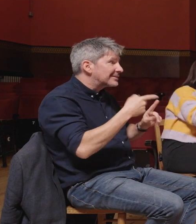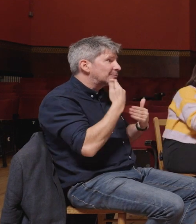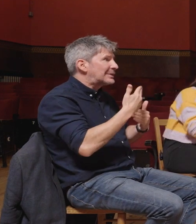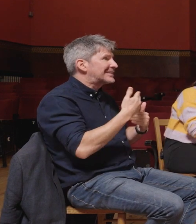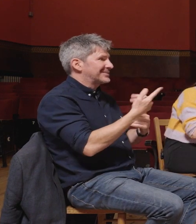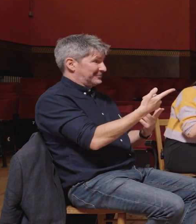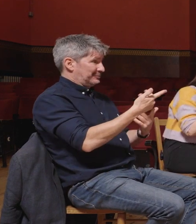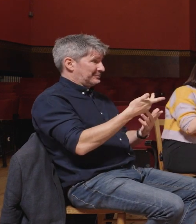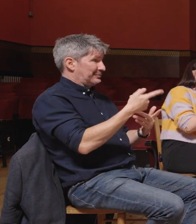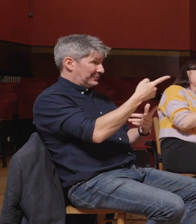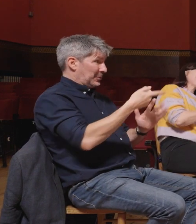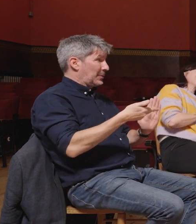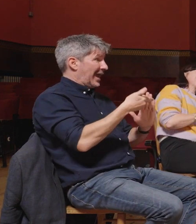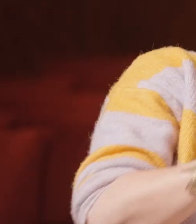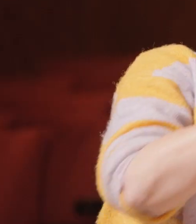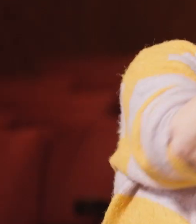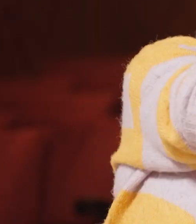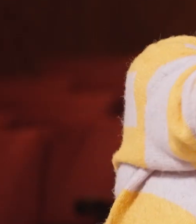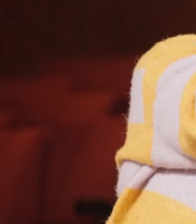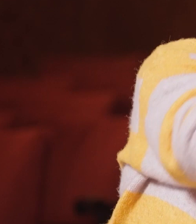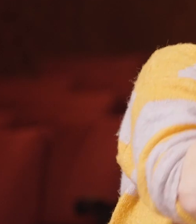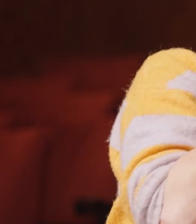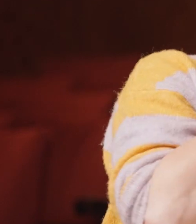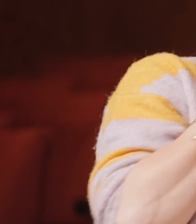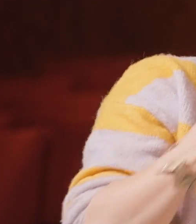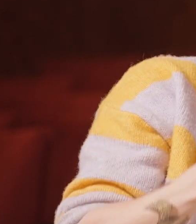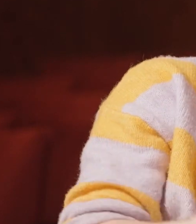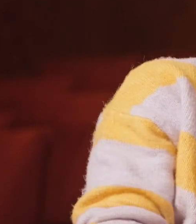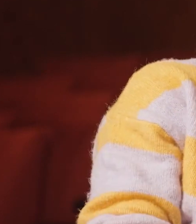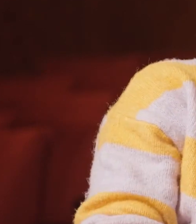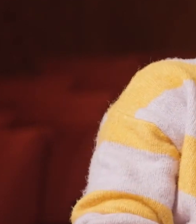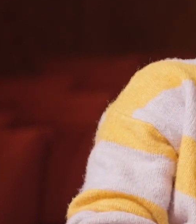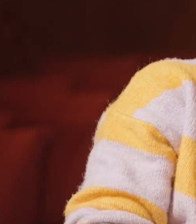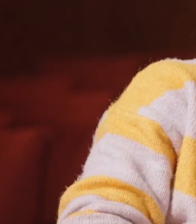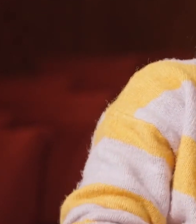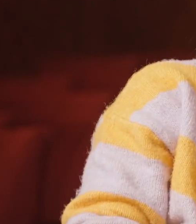Yeah, that's great. - Brilliant. If we can go background starting with you Maria, that would be great.